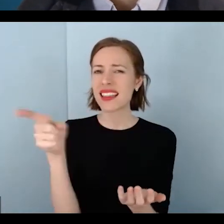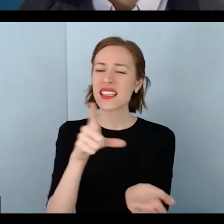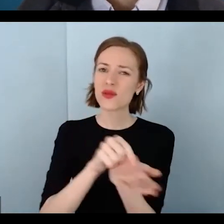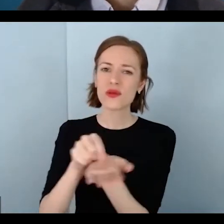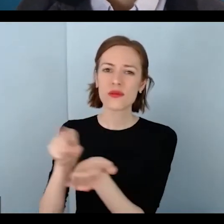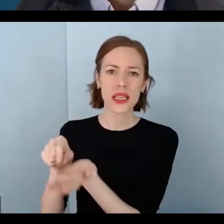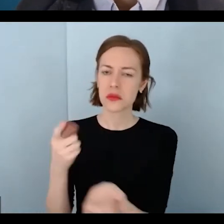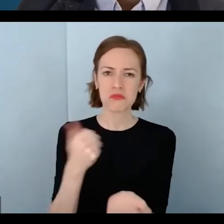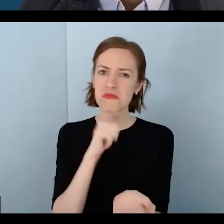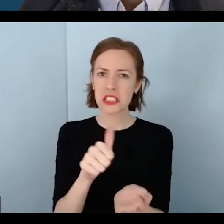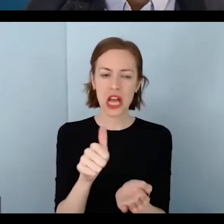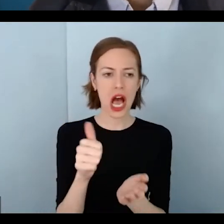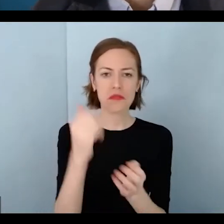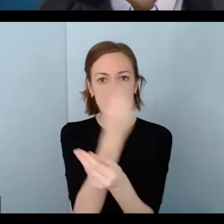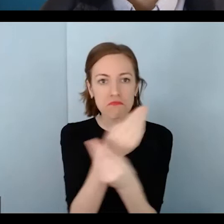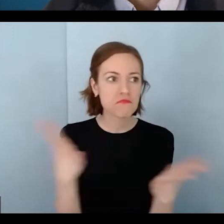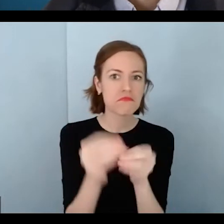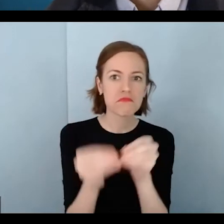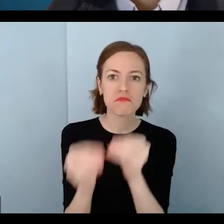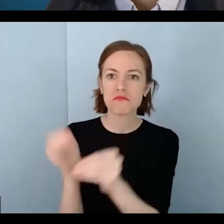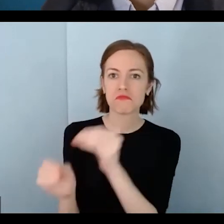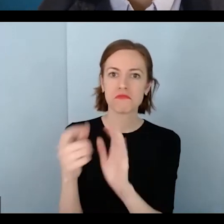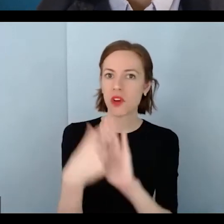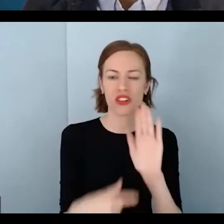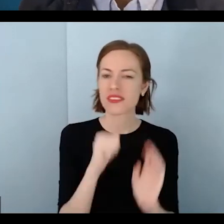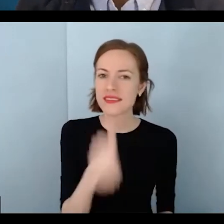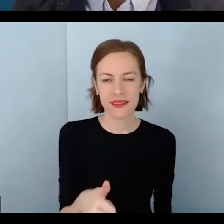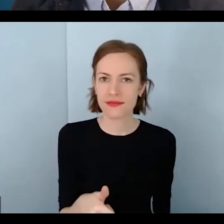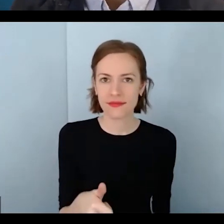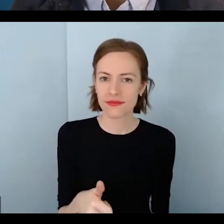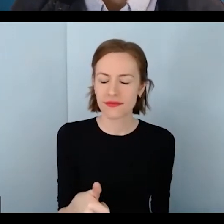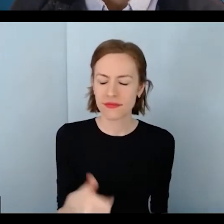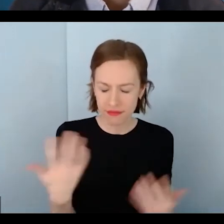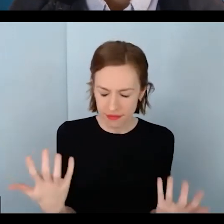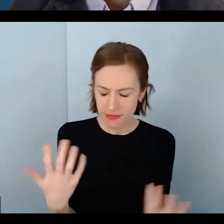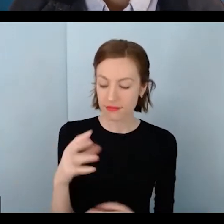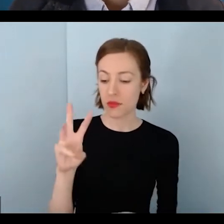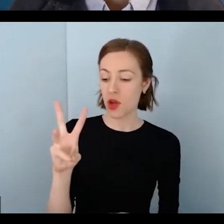articles. The World News community received dozens of articles like this every day.